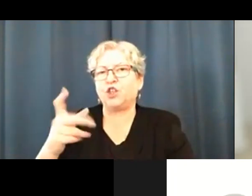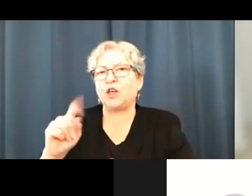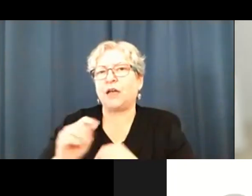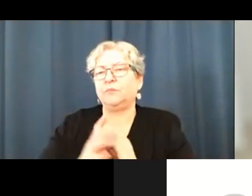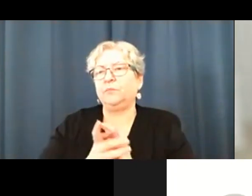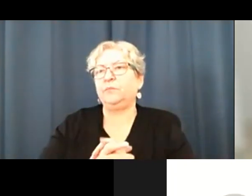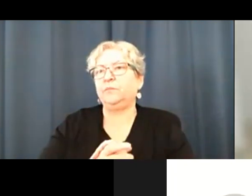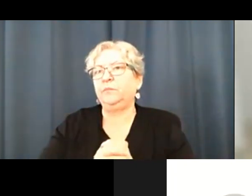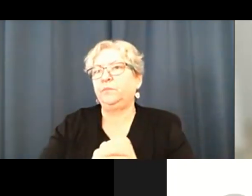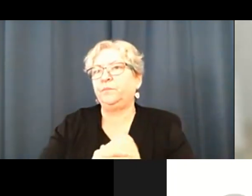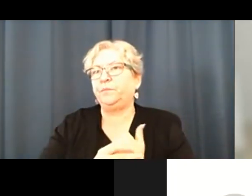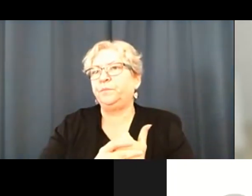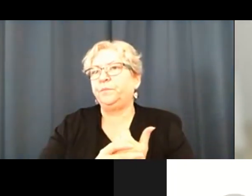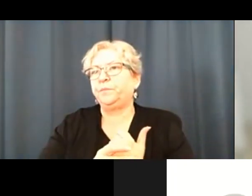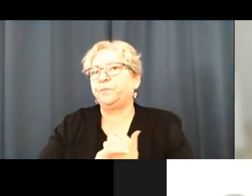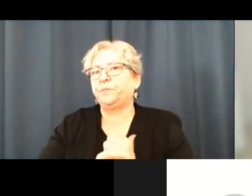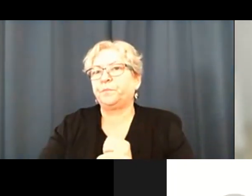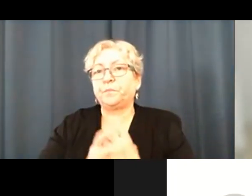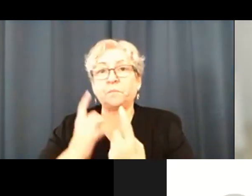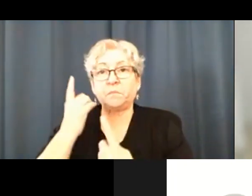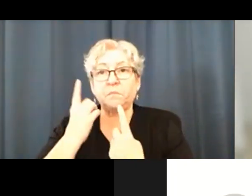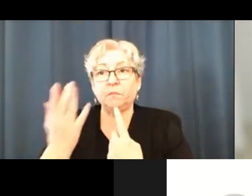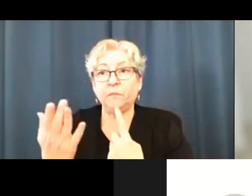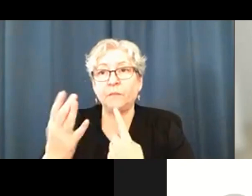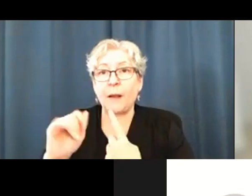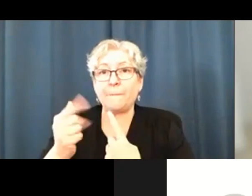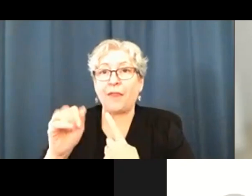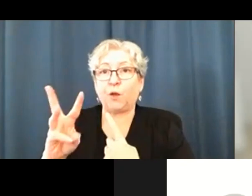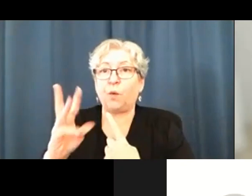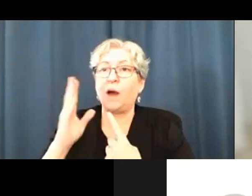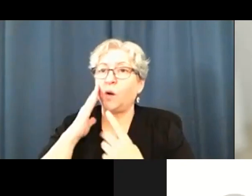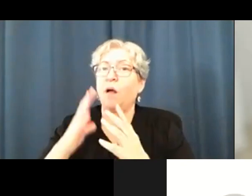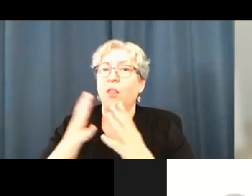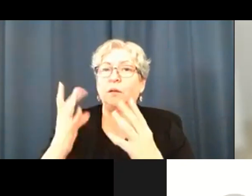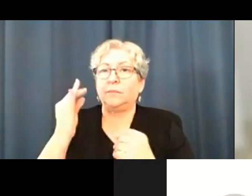Matthew, do you got thoughts on this as well? I know we have a lot of thoughts. I have to reign myself in.